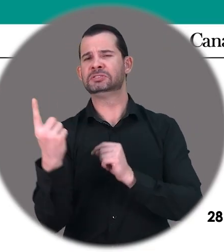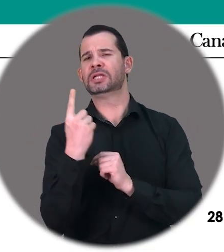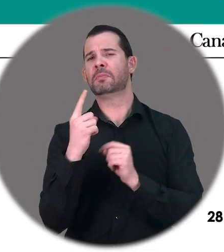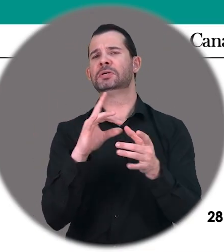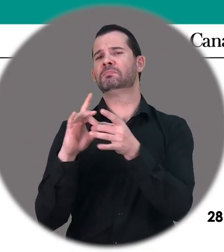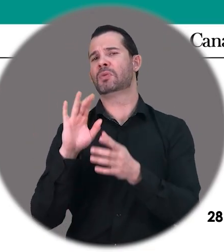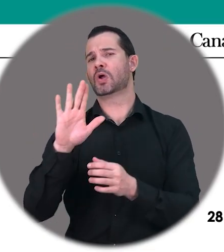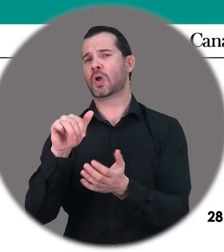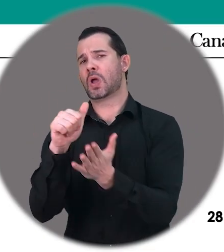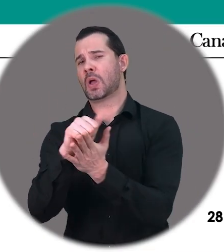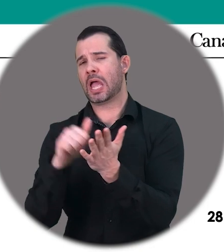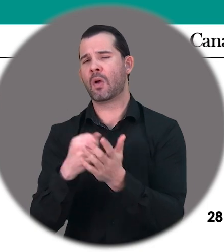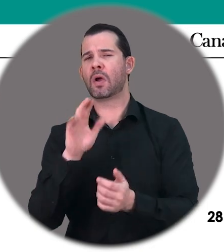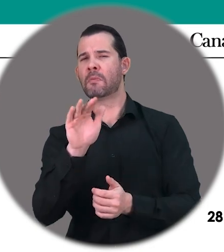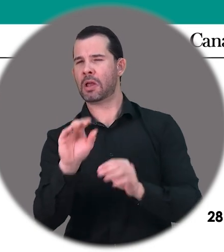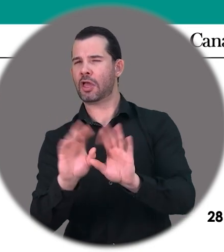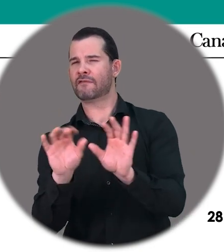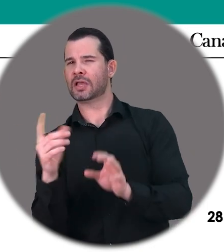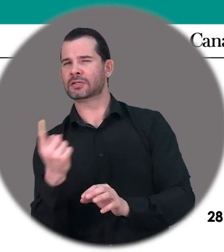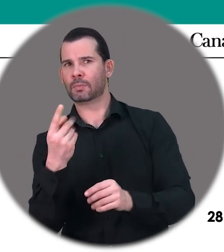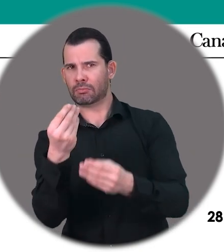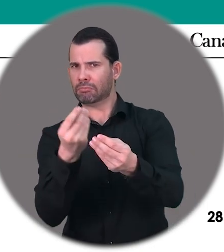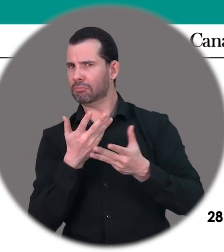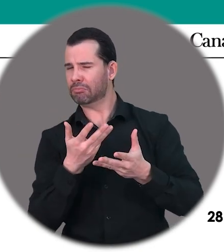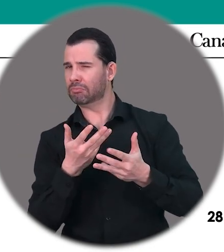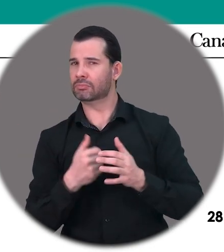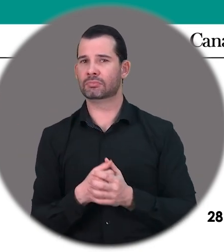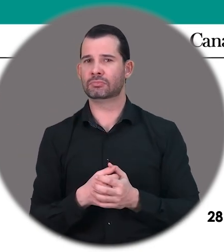to ask you about your account or clarify something you’ve shared.